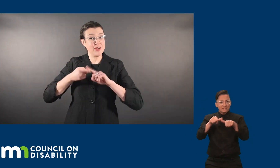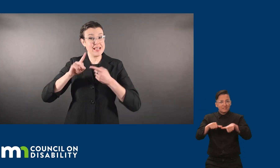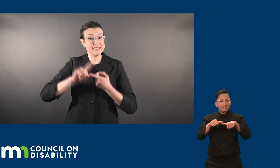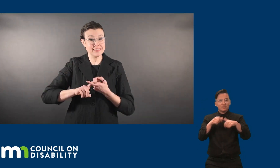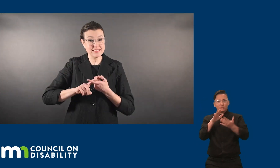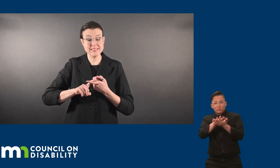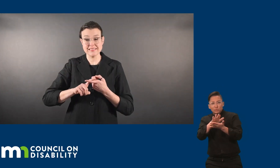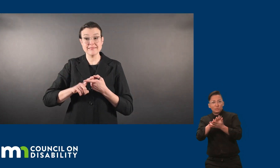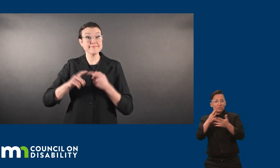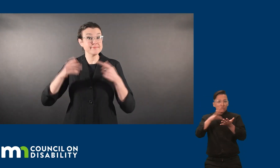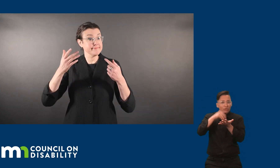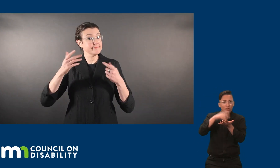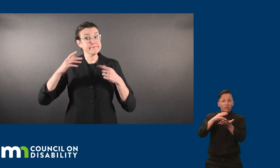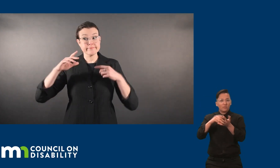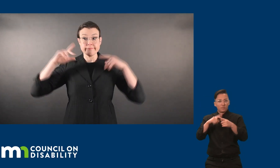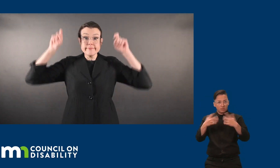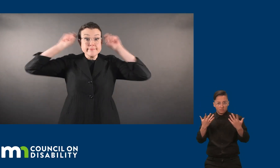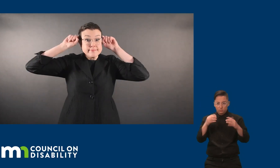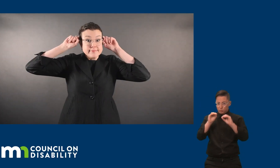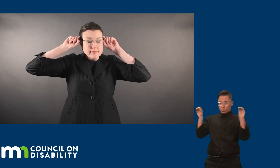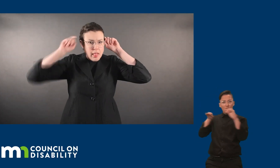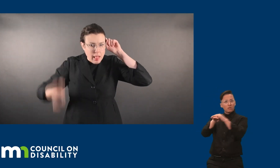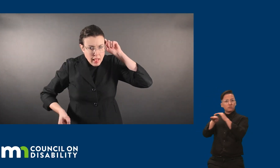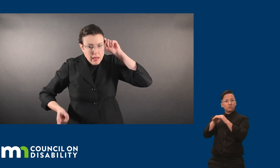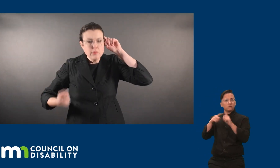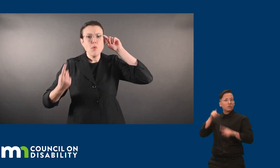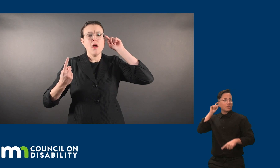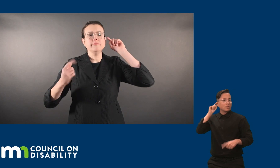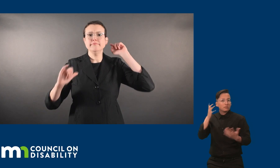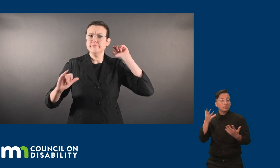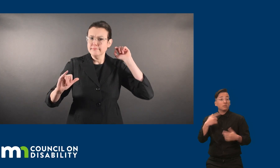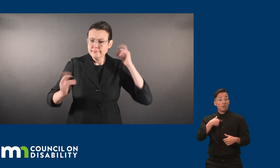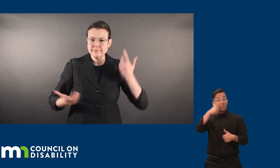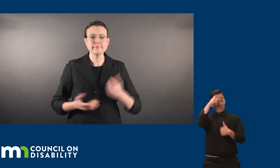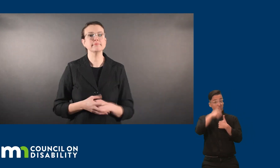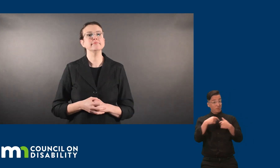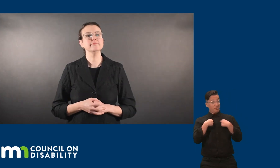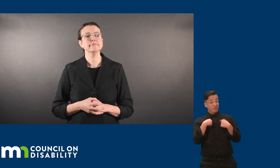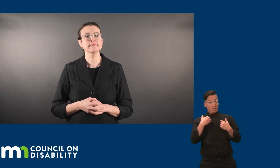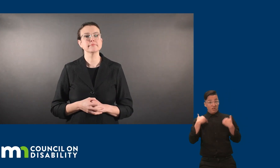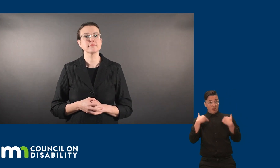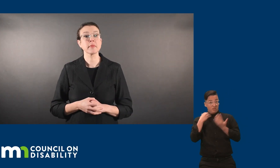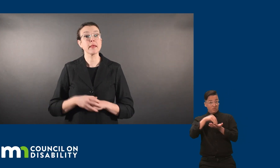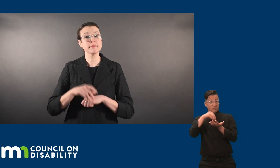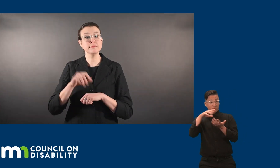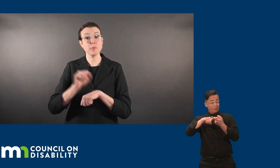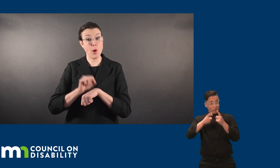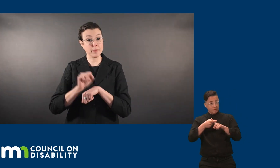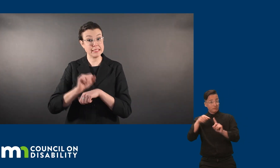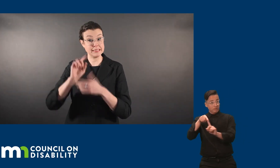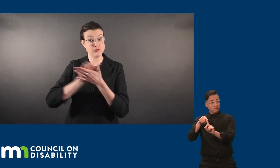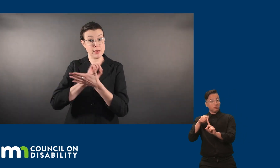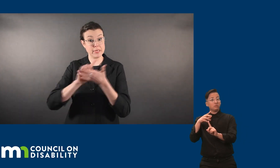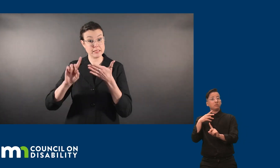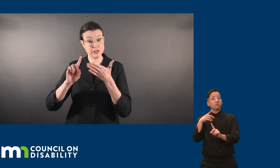I personally remember many of my young friends going from two aids to only one.